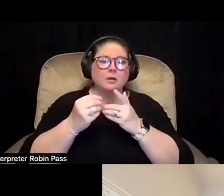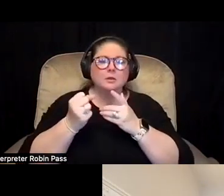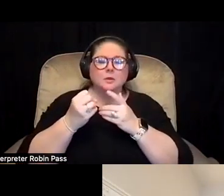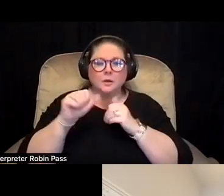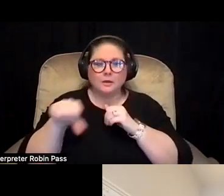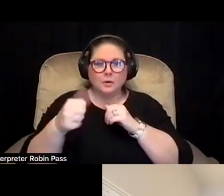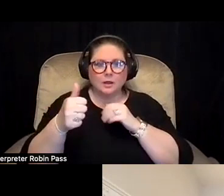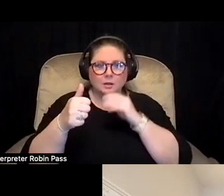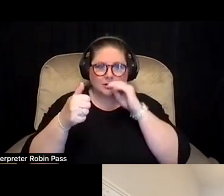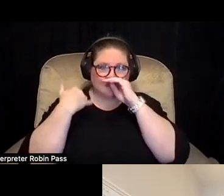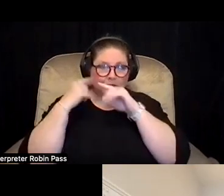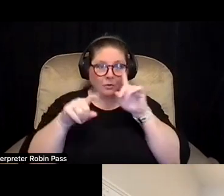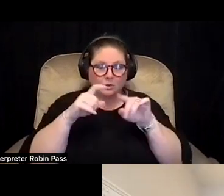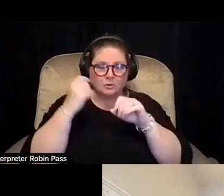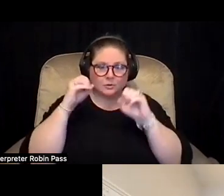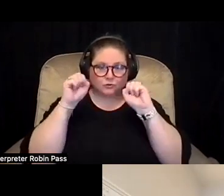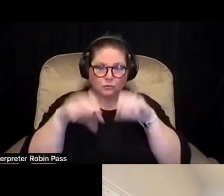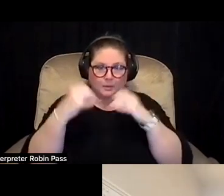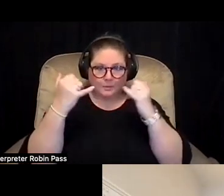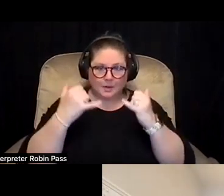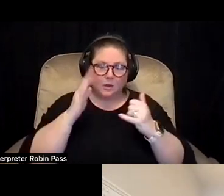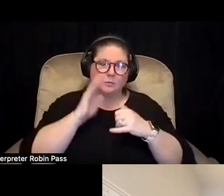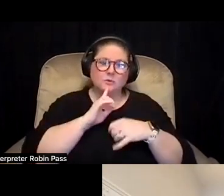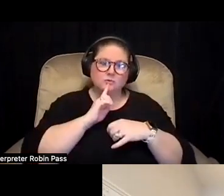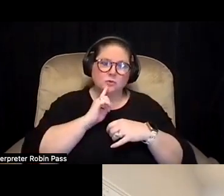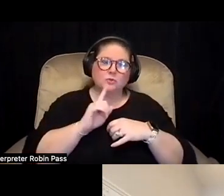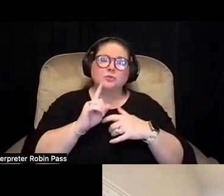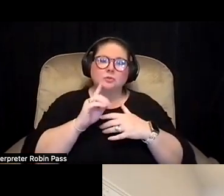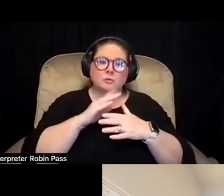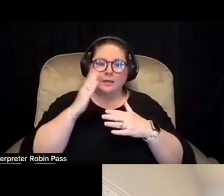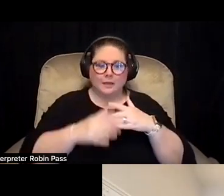questions please drop them in now and we'll be sure to get to that at the end so the question